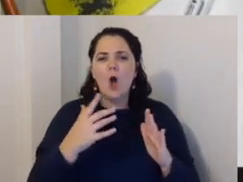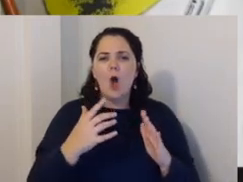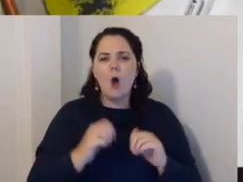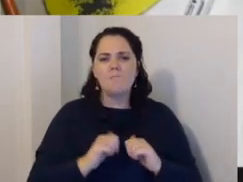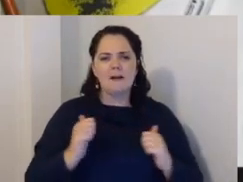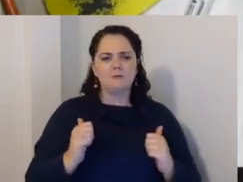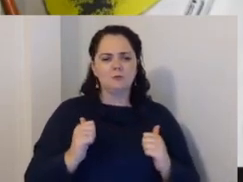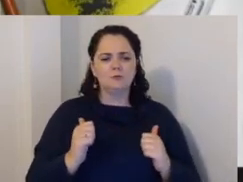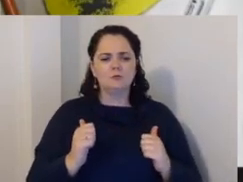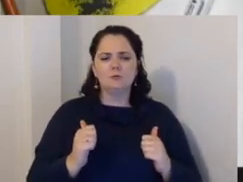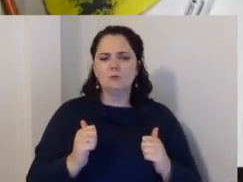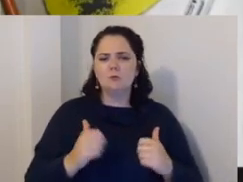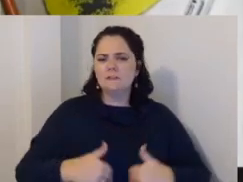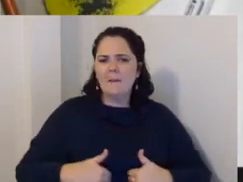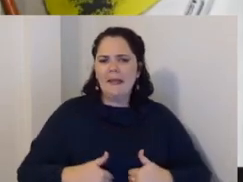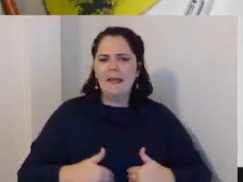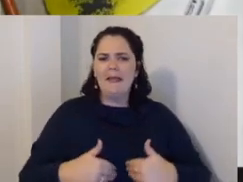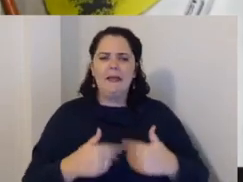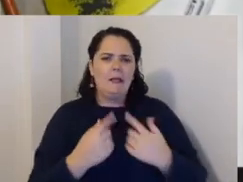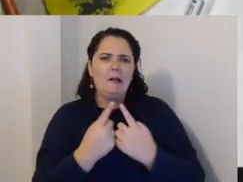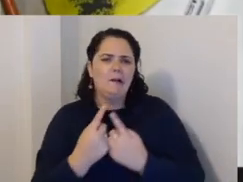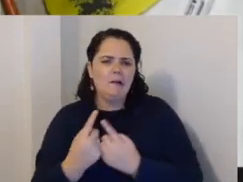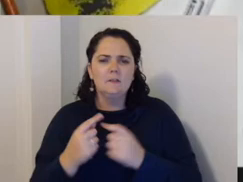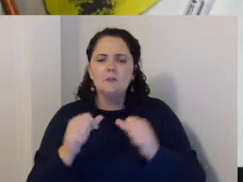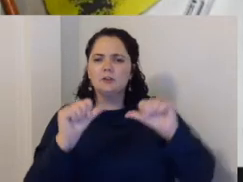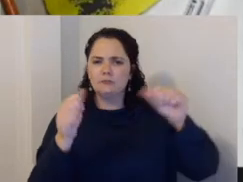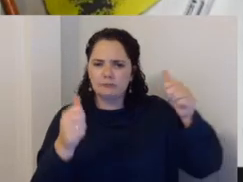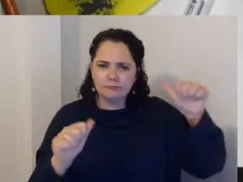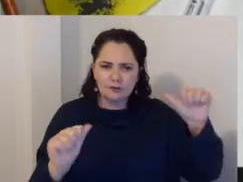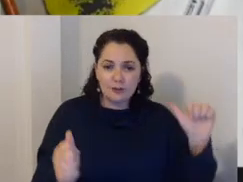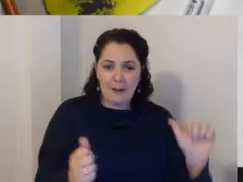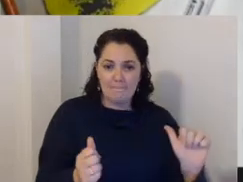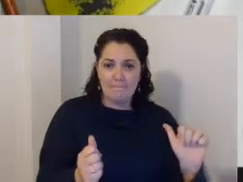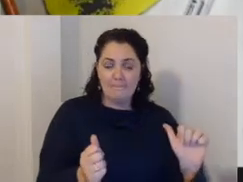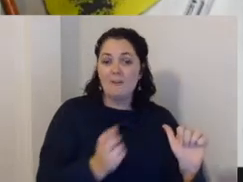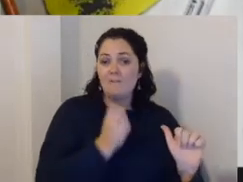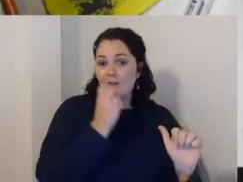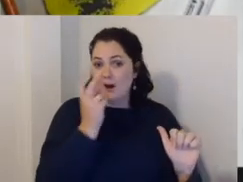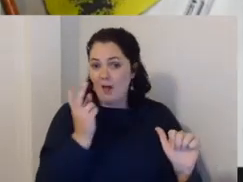form of the belly or the abdomen or whatever it is it's the shape of that light and shadow and this